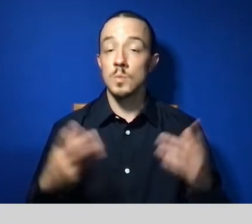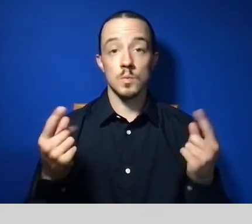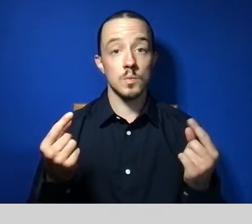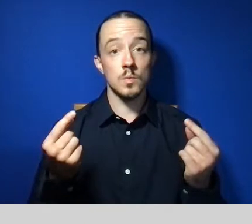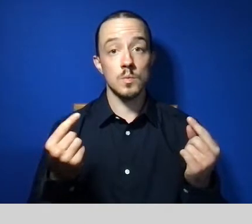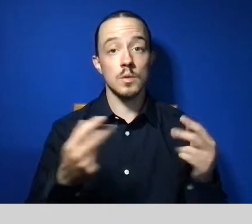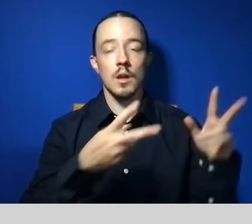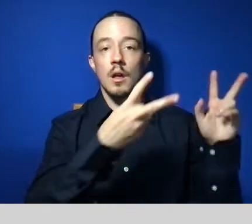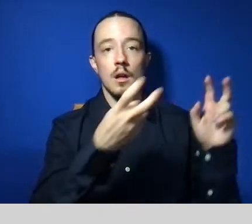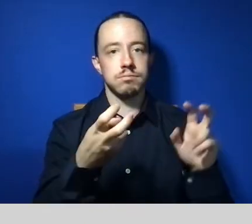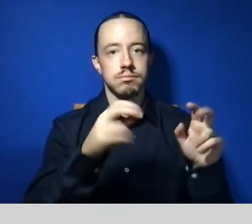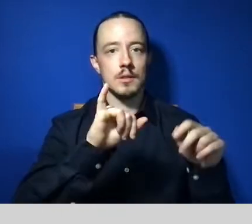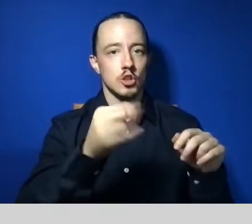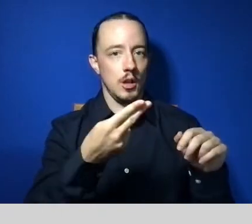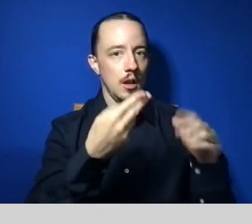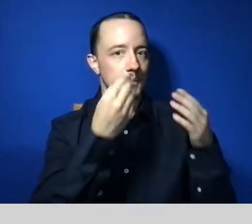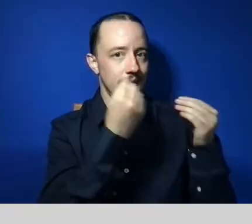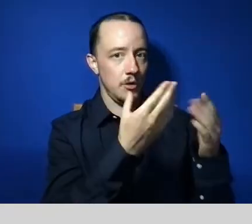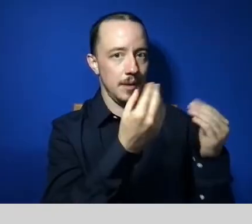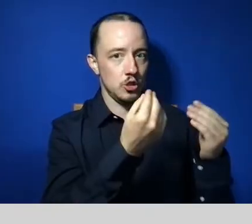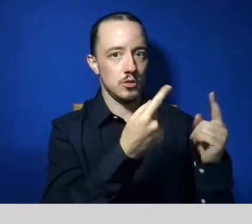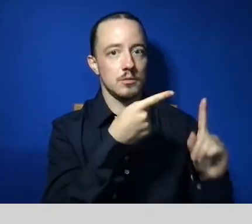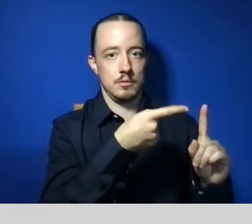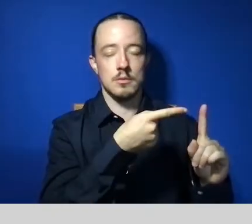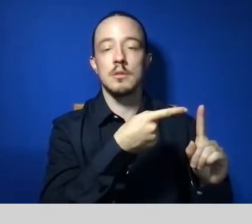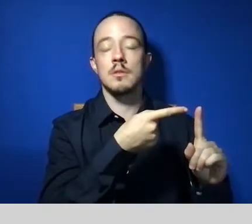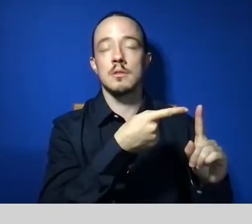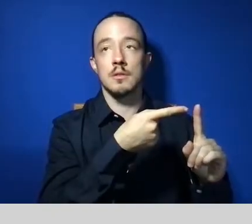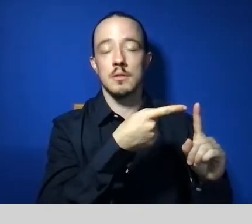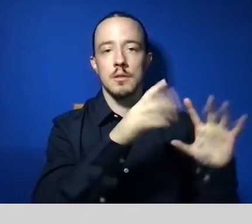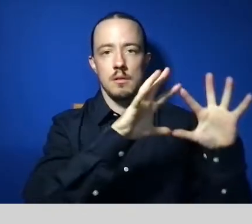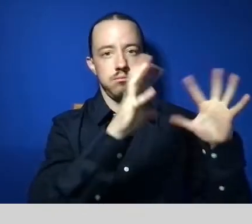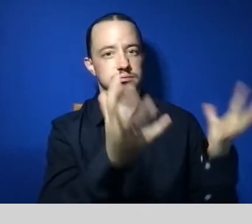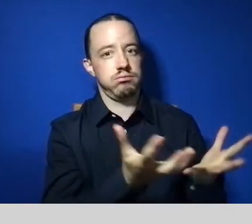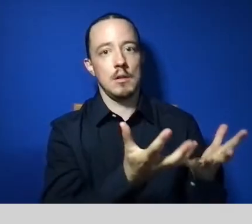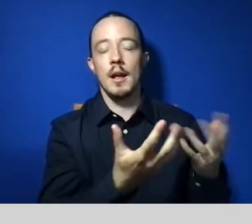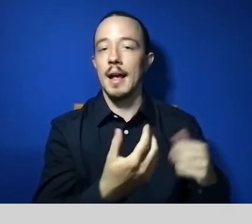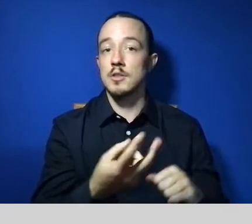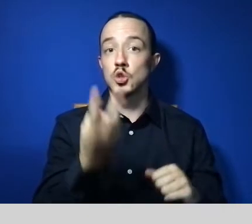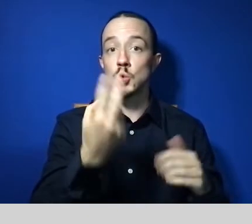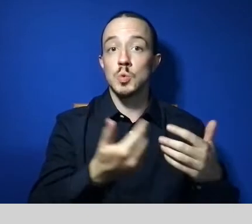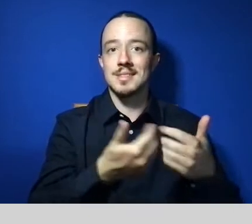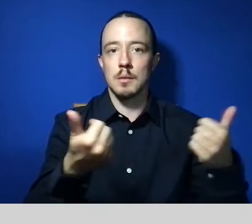So what I did was I pulled the data set that the cases, and deaths that they're two separate files.